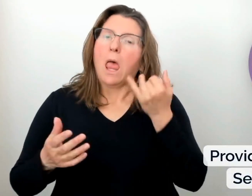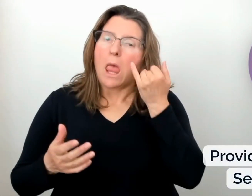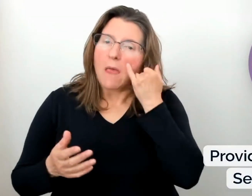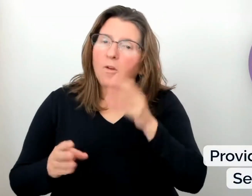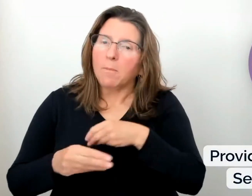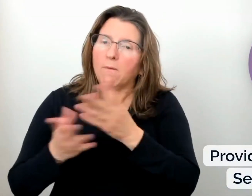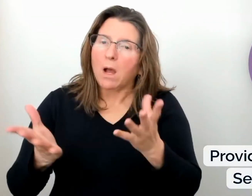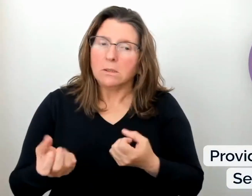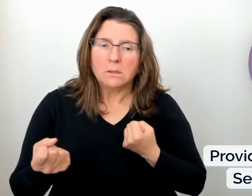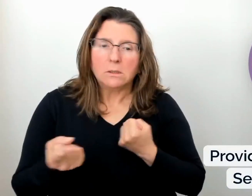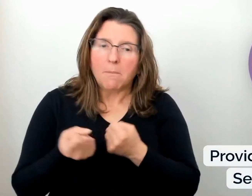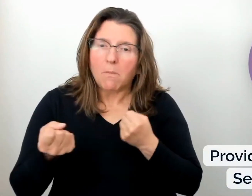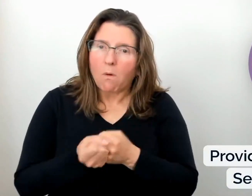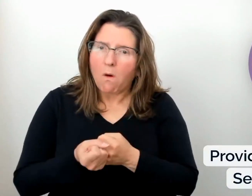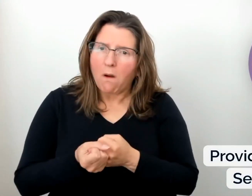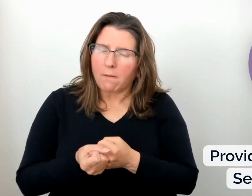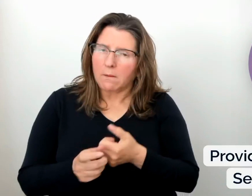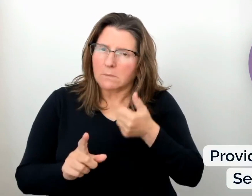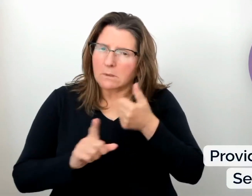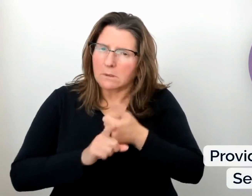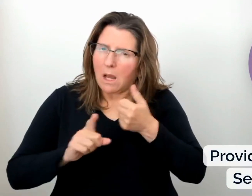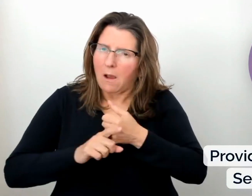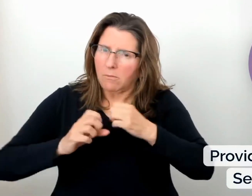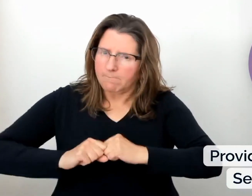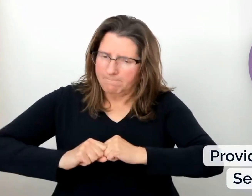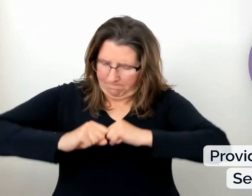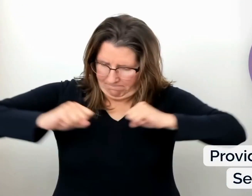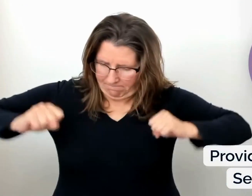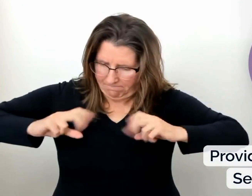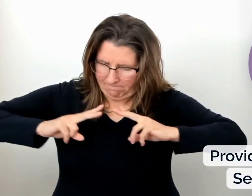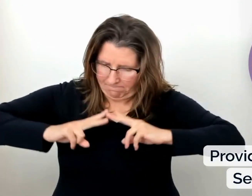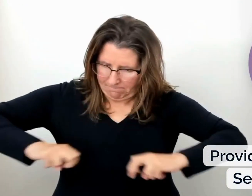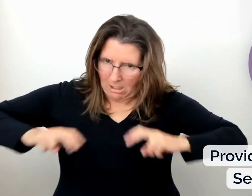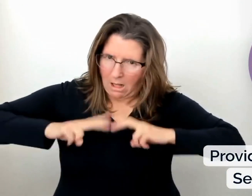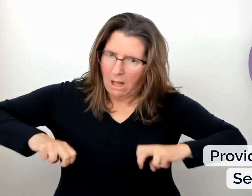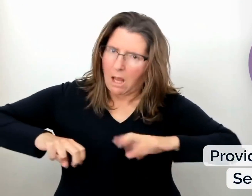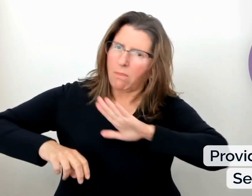Provide support by recognizing students' efforts and successes at self-regulation.